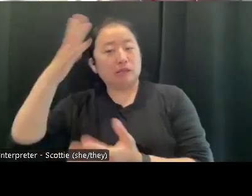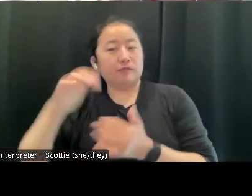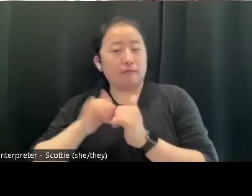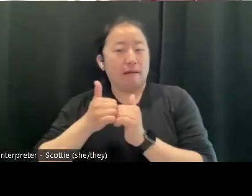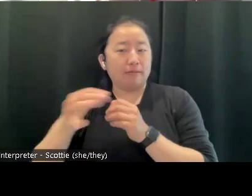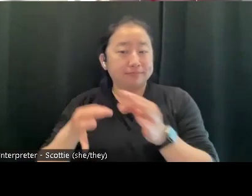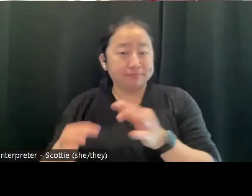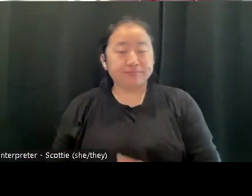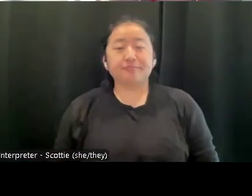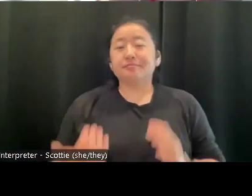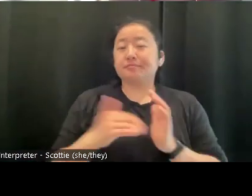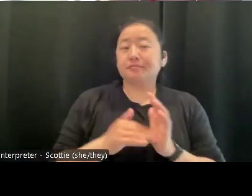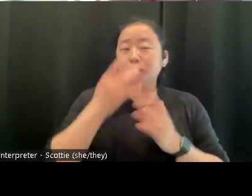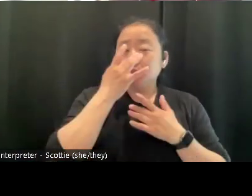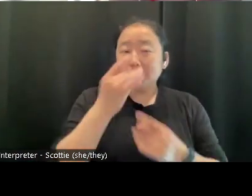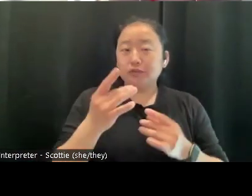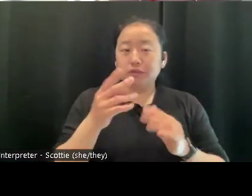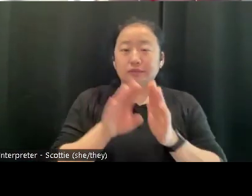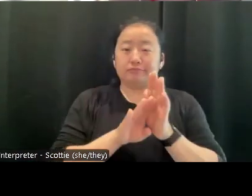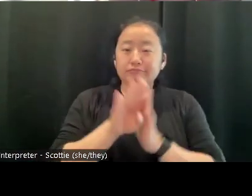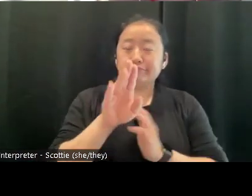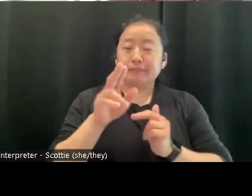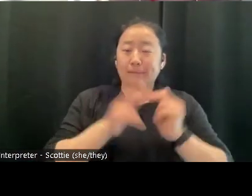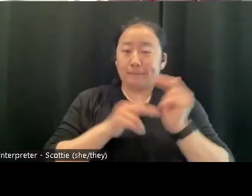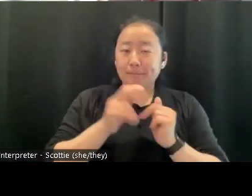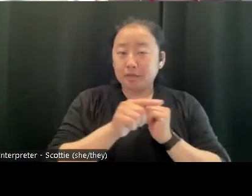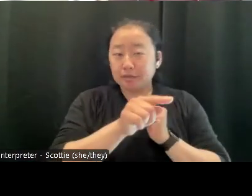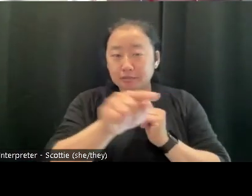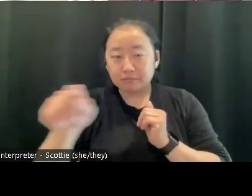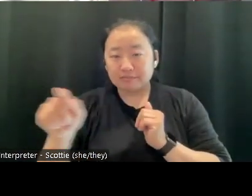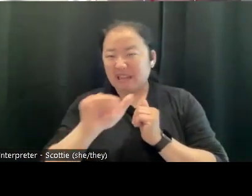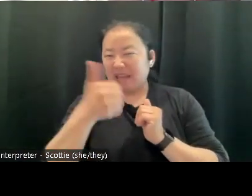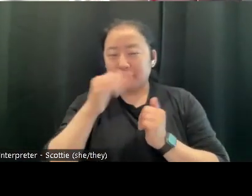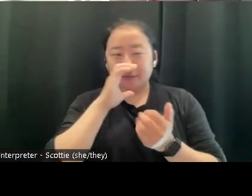interested in making a free-standing banjo stand, I imagine it can also be used with a